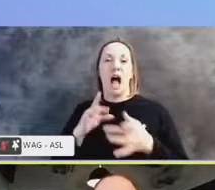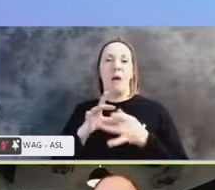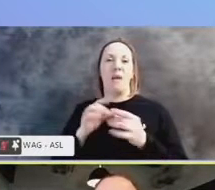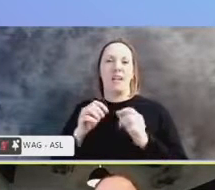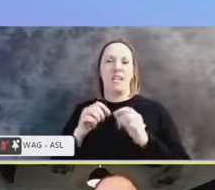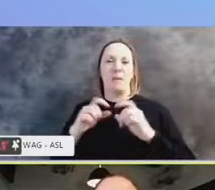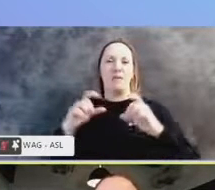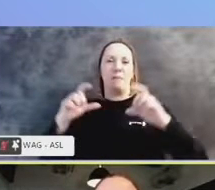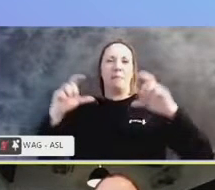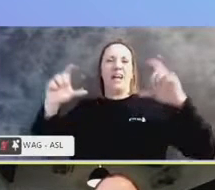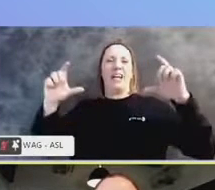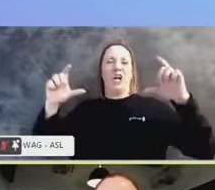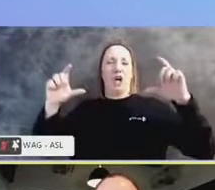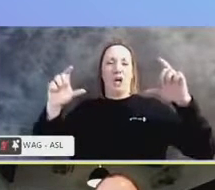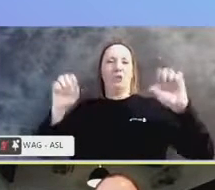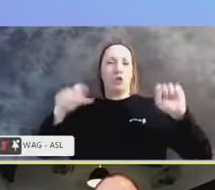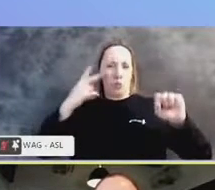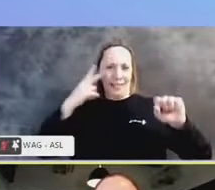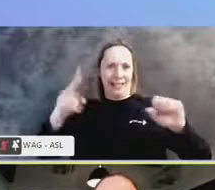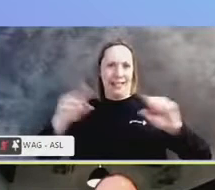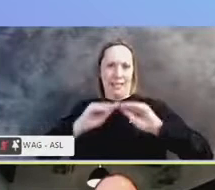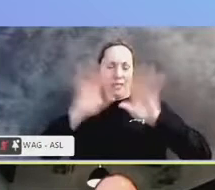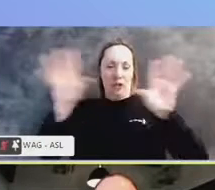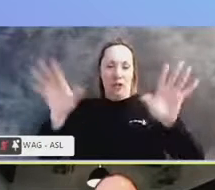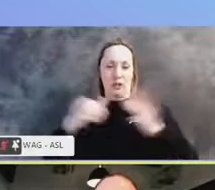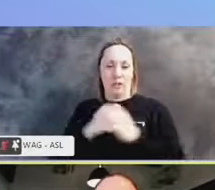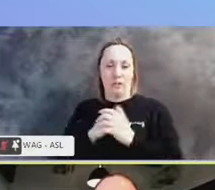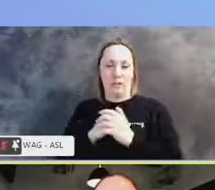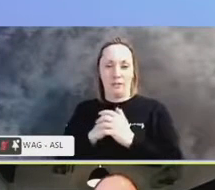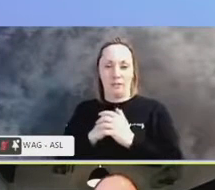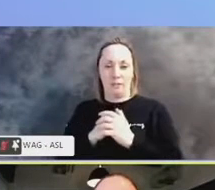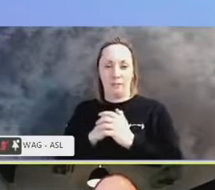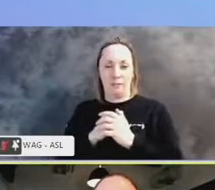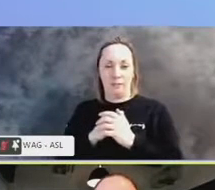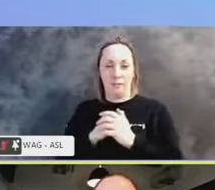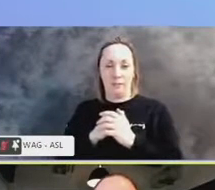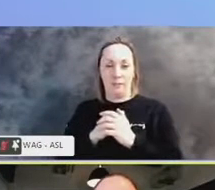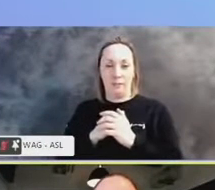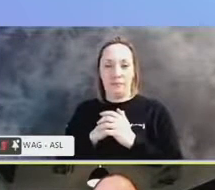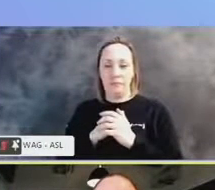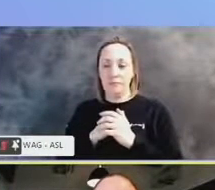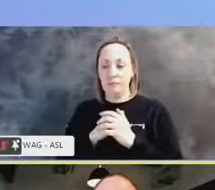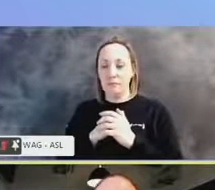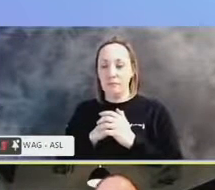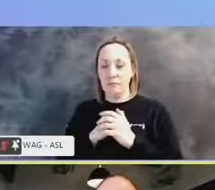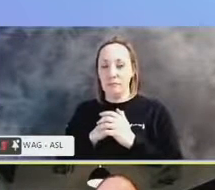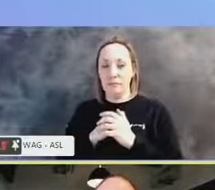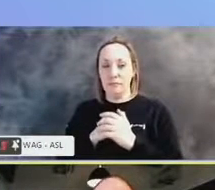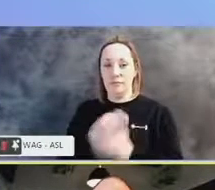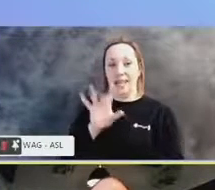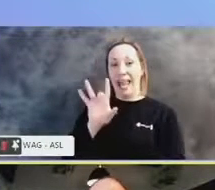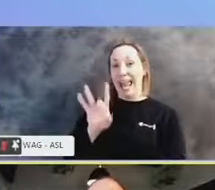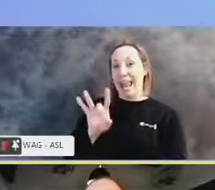am ancient here I get that. For a lot of other people come out let me make that a little bit bigger for